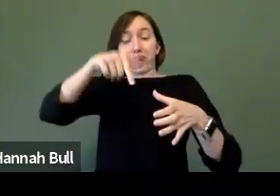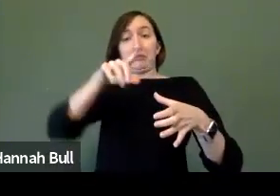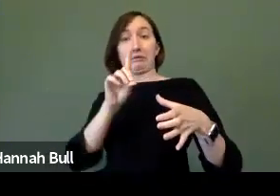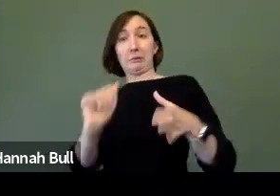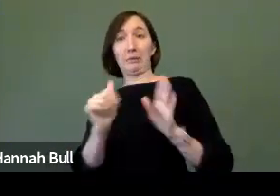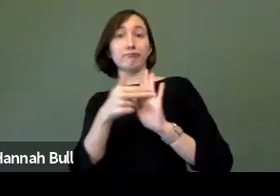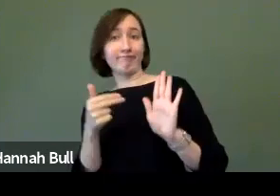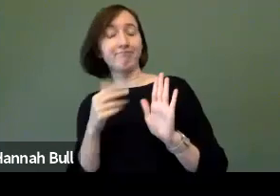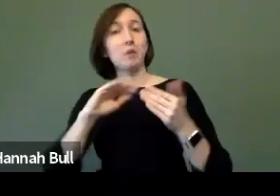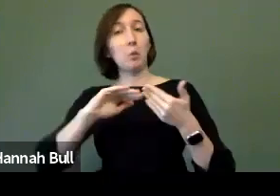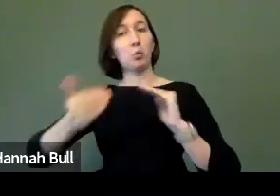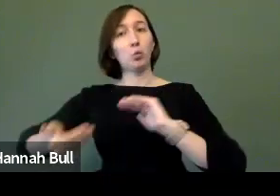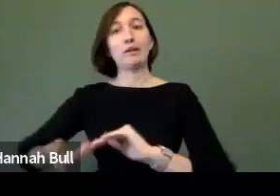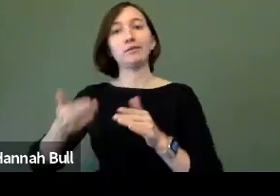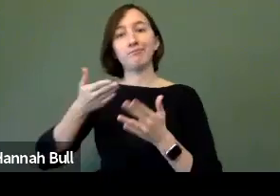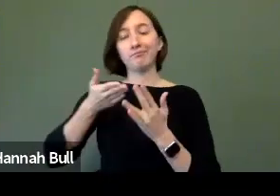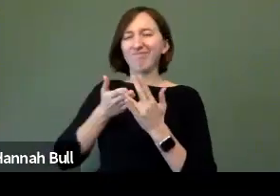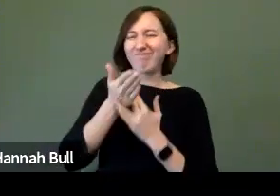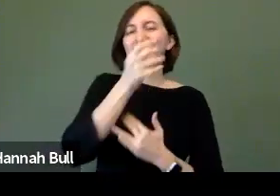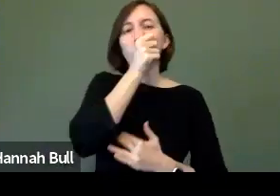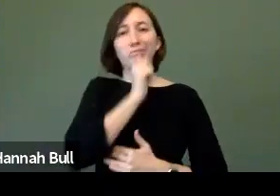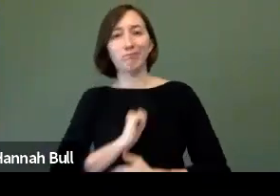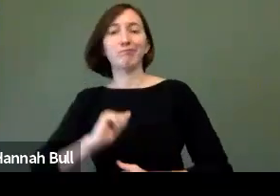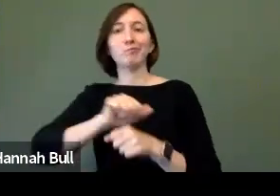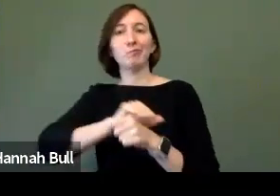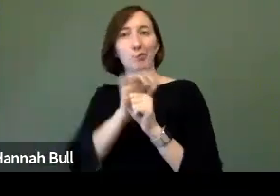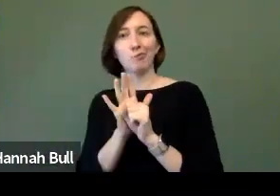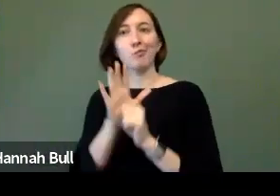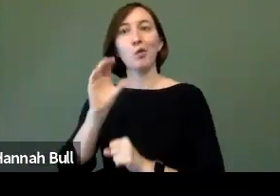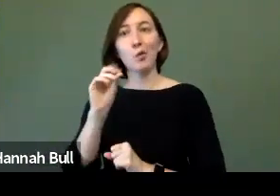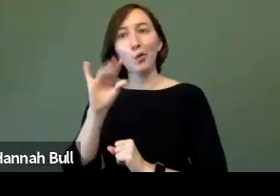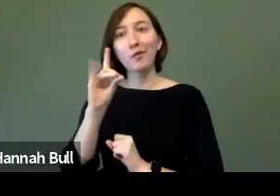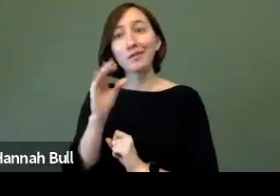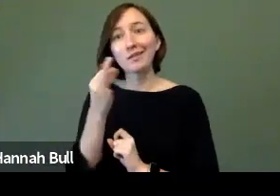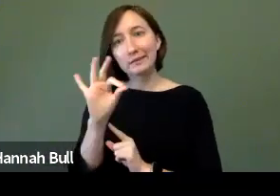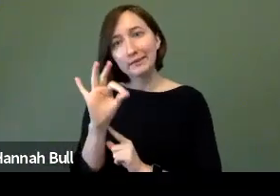This is an extremely hot topic and a timely topic.